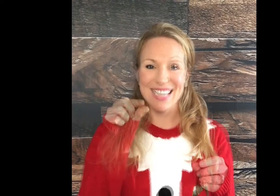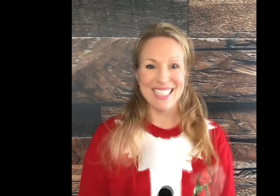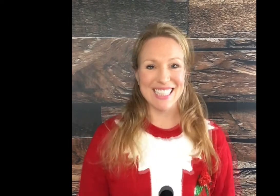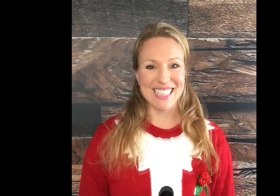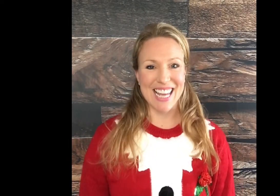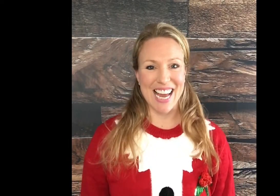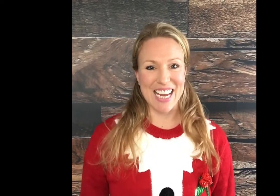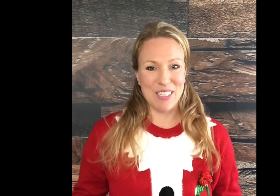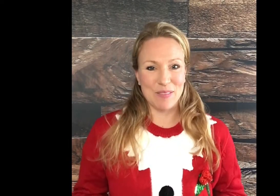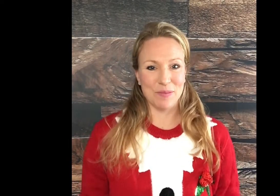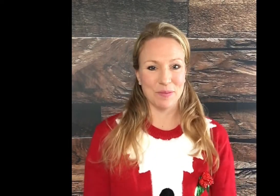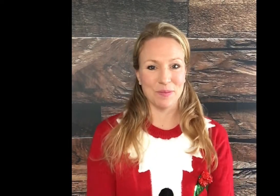SLEIGH